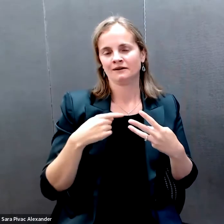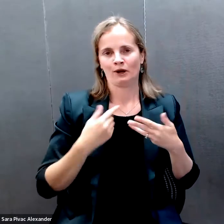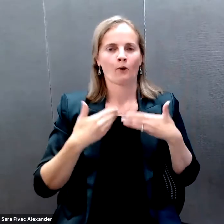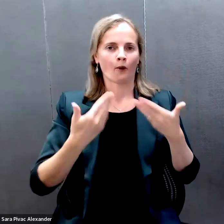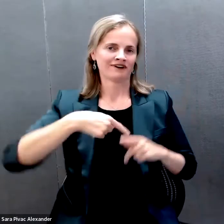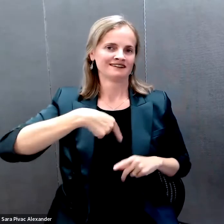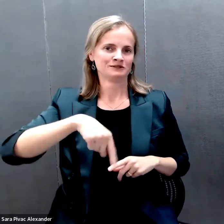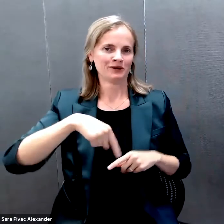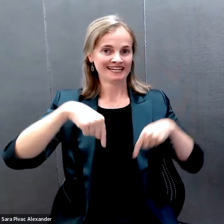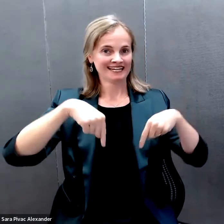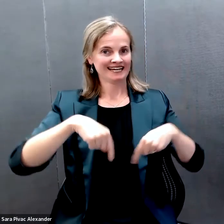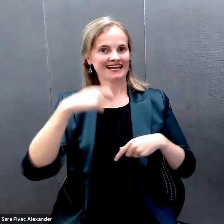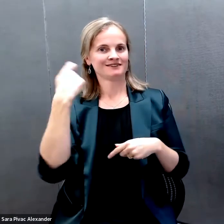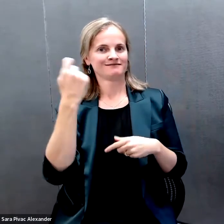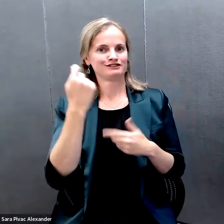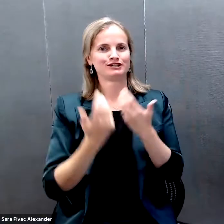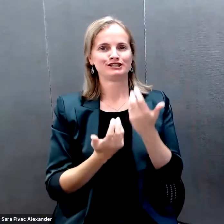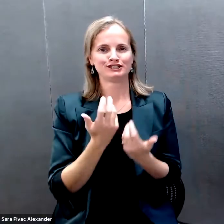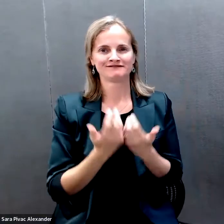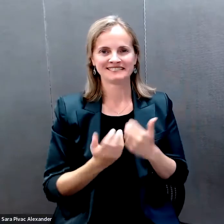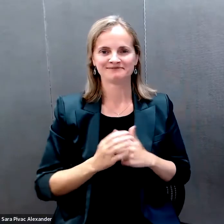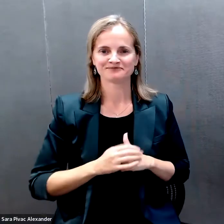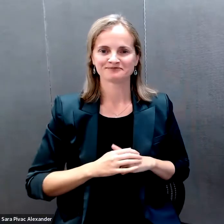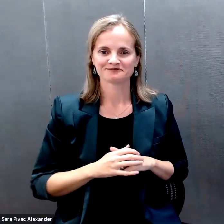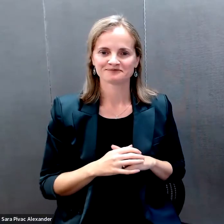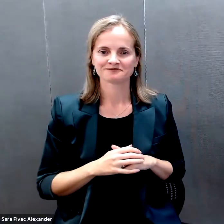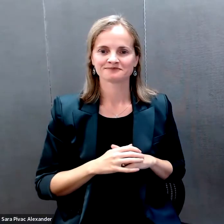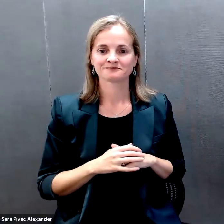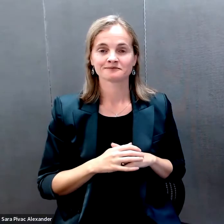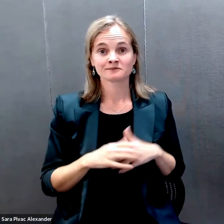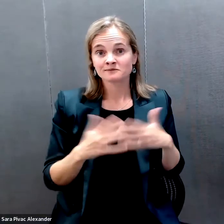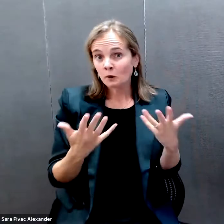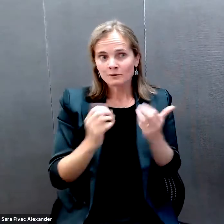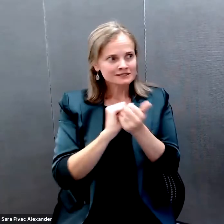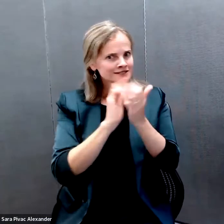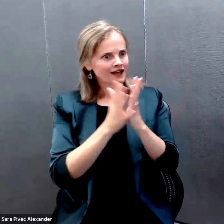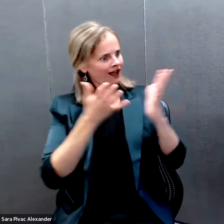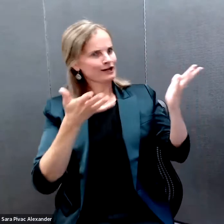and today my webinar is one of three that we're offering this week through Victoria University